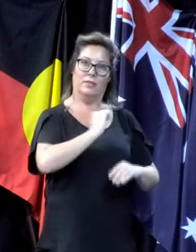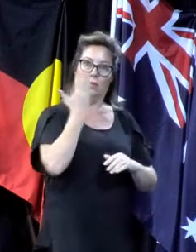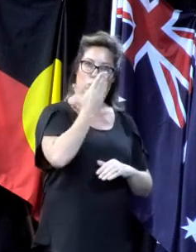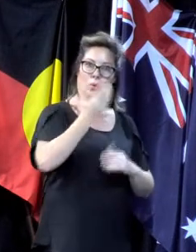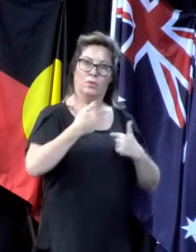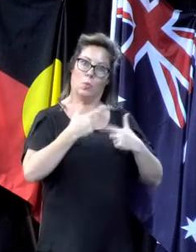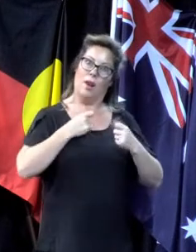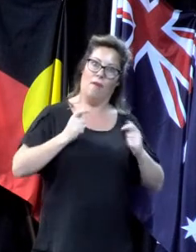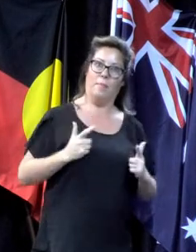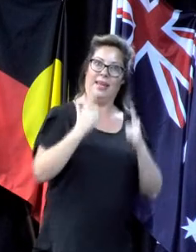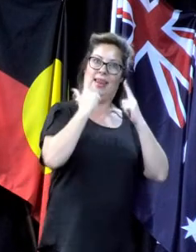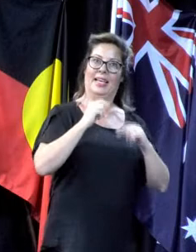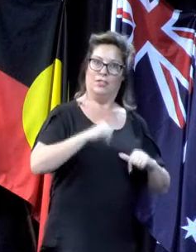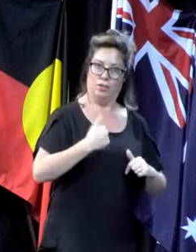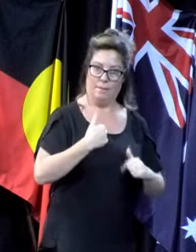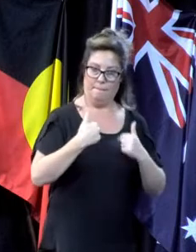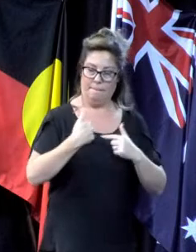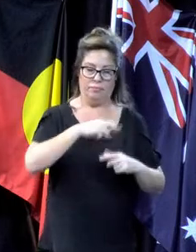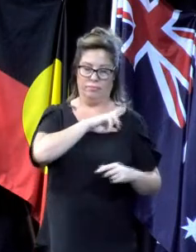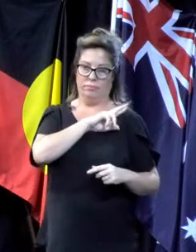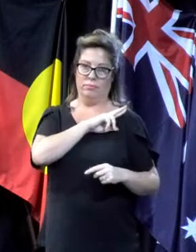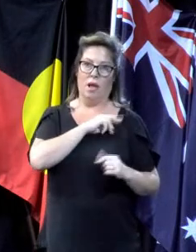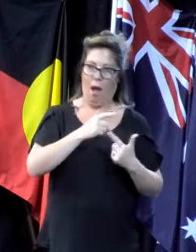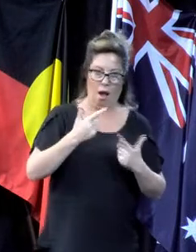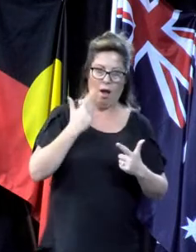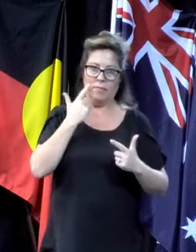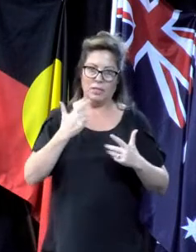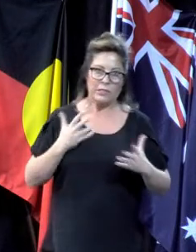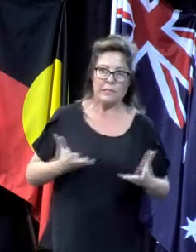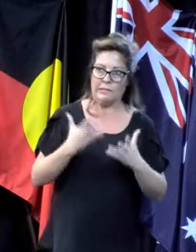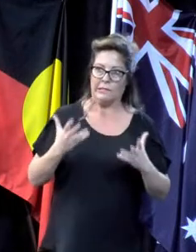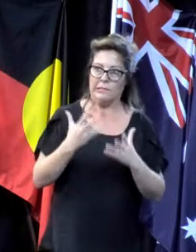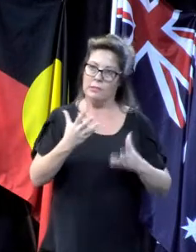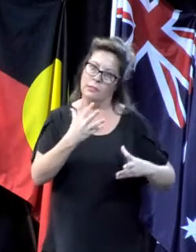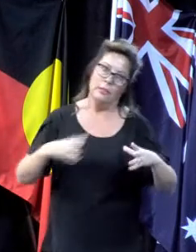where I was certainly engaged in doing - attempting to do that at a whole-school level in those schools.